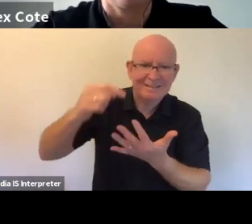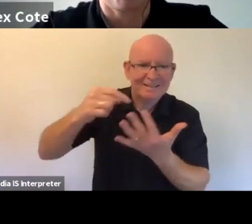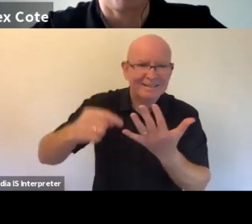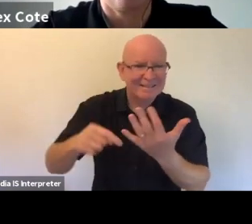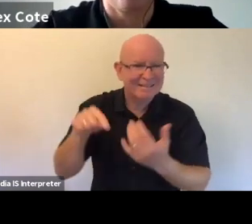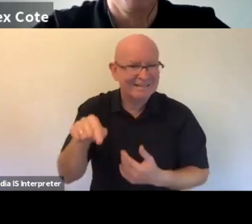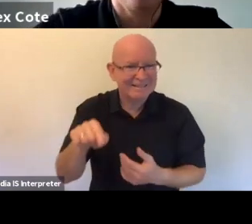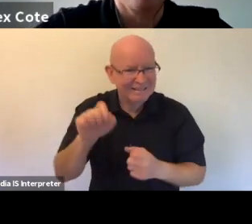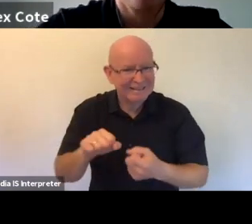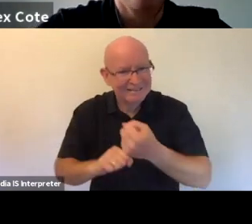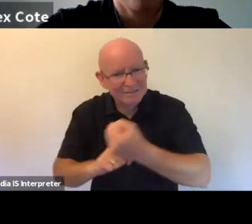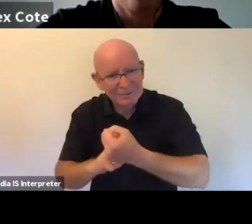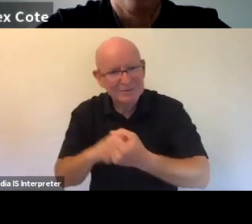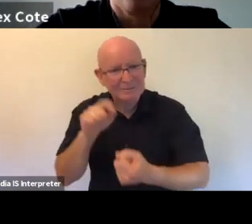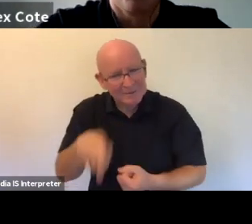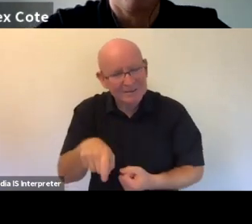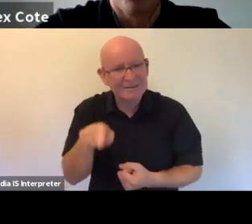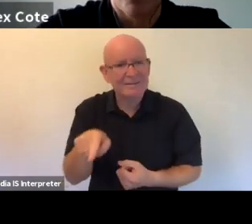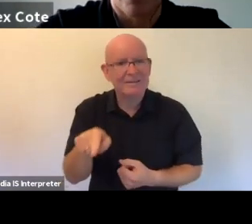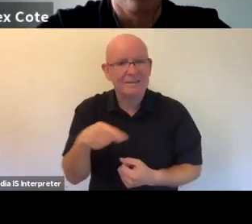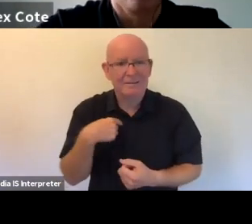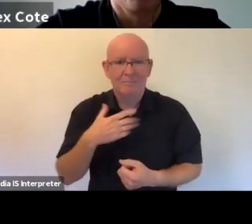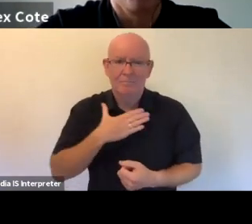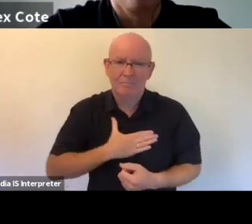which need to be avoided in the recovery fiscal consolidation.